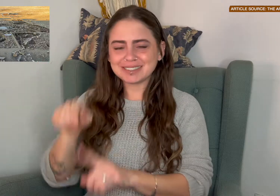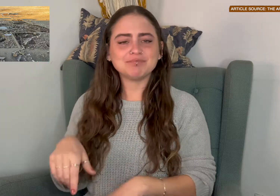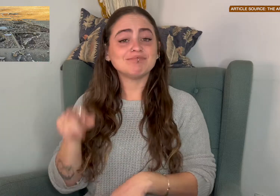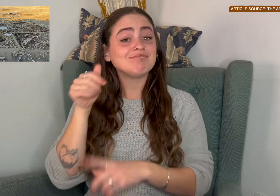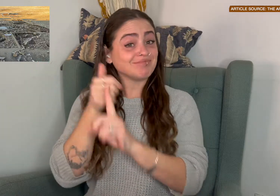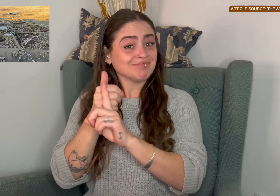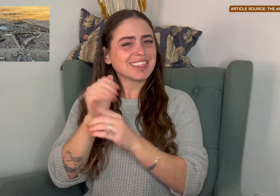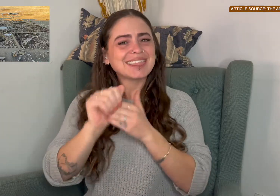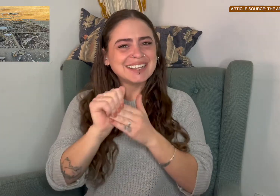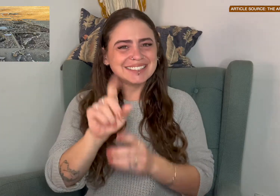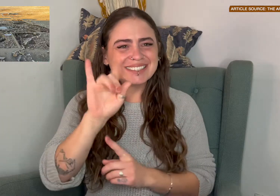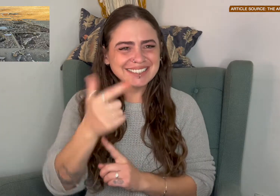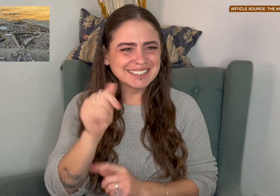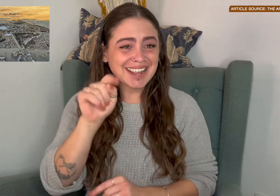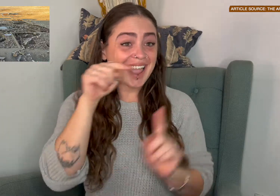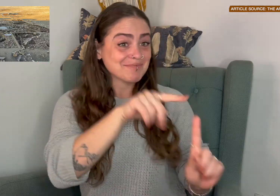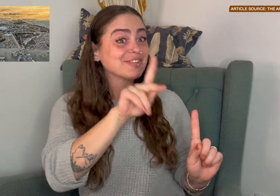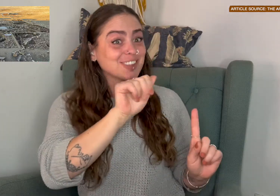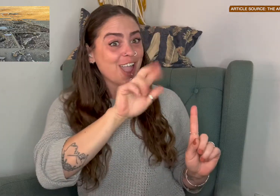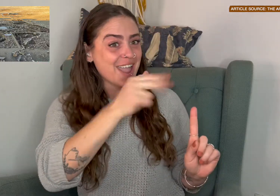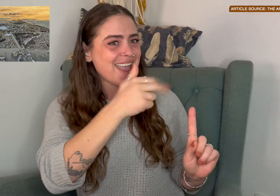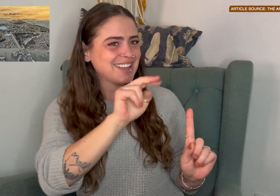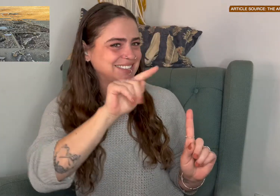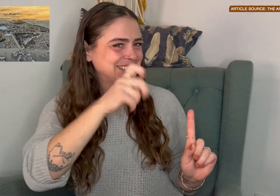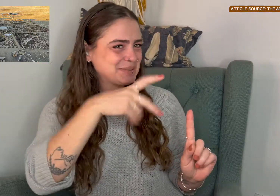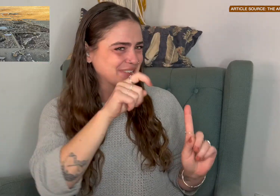who is leading the dig at Karahan Tepe,